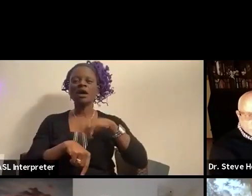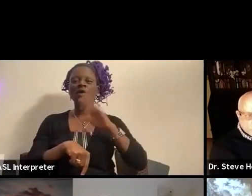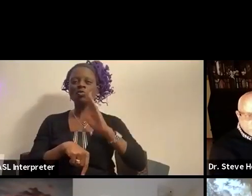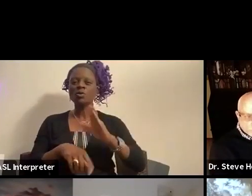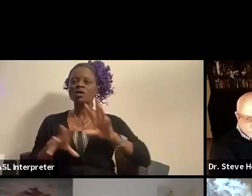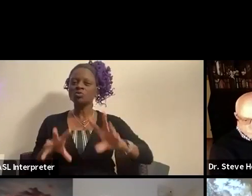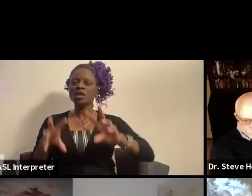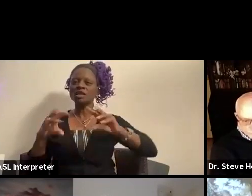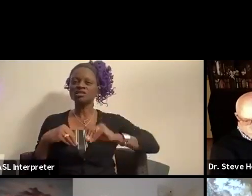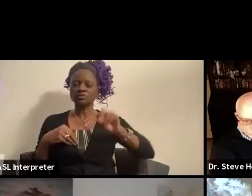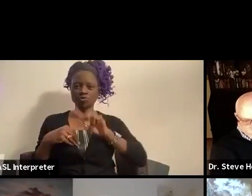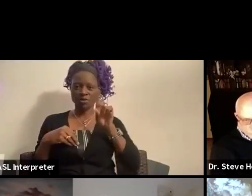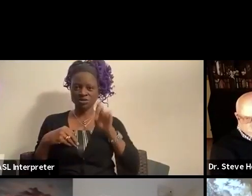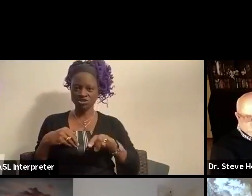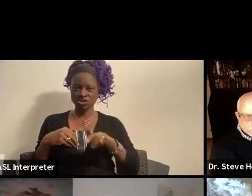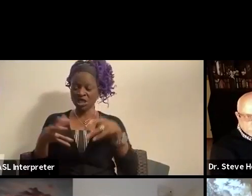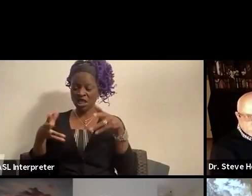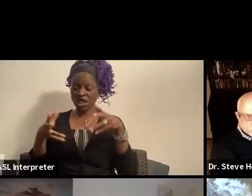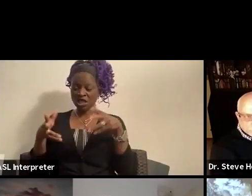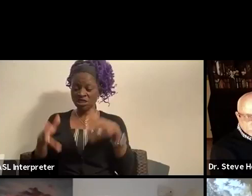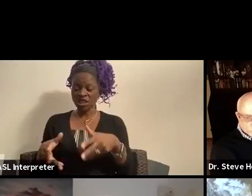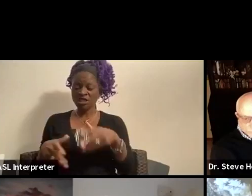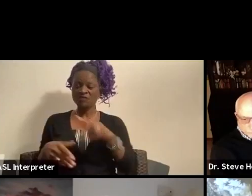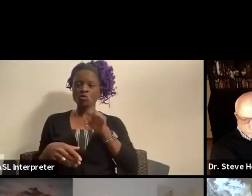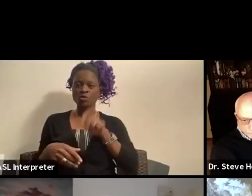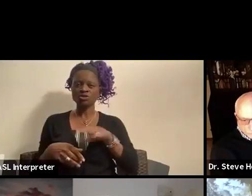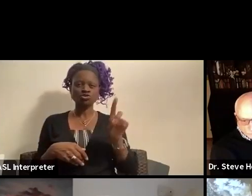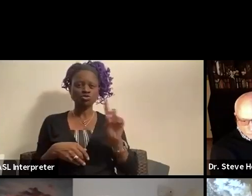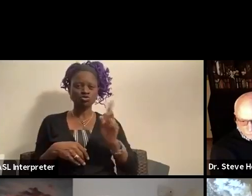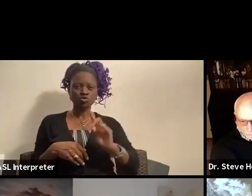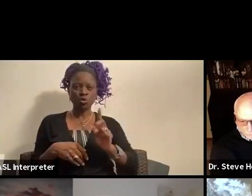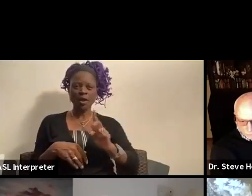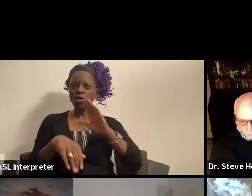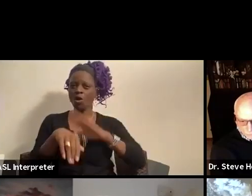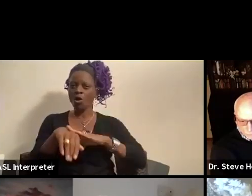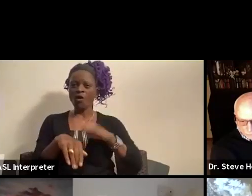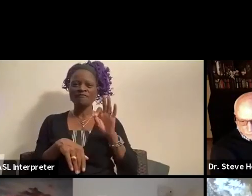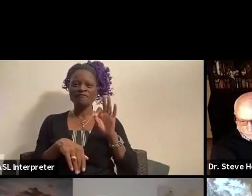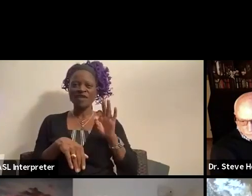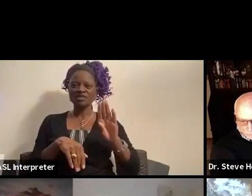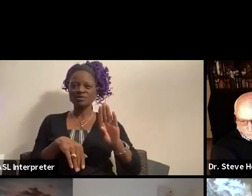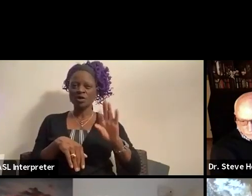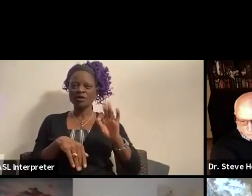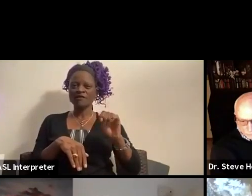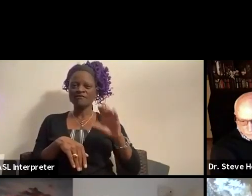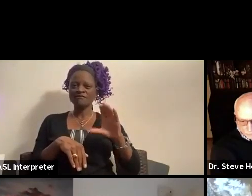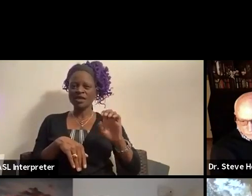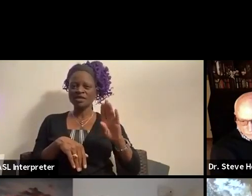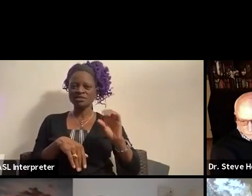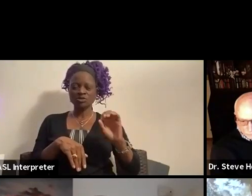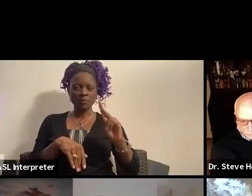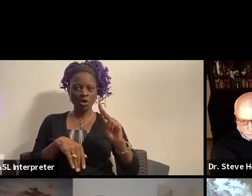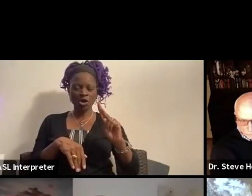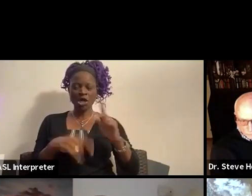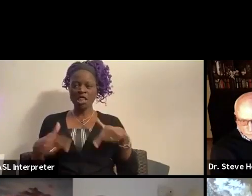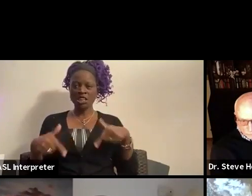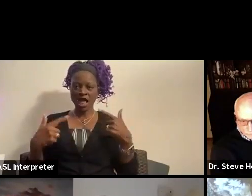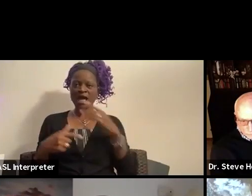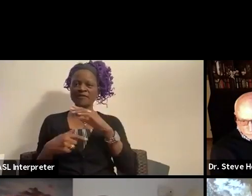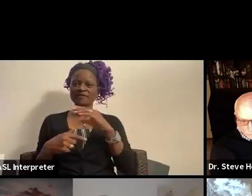You can leave your questions either in the comments area of Facebook Live. And we also do accept emailed comments and questions as well.